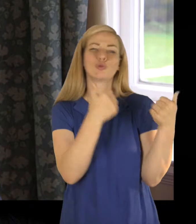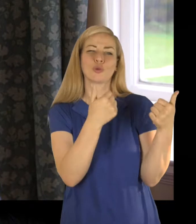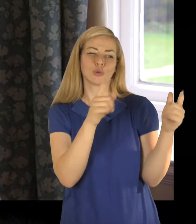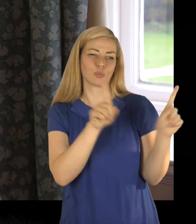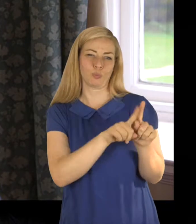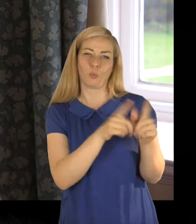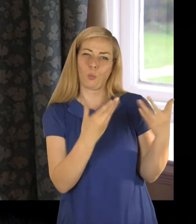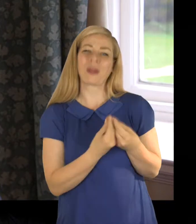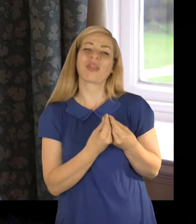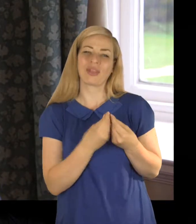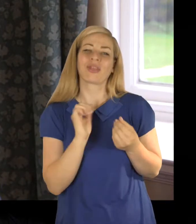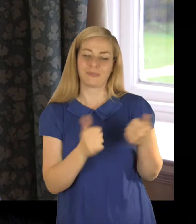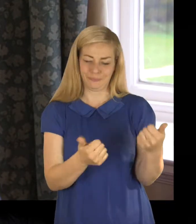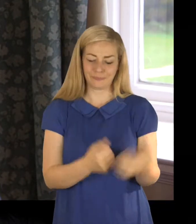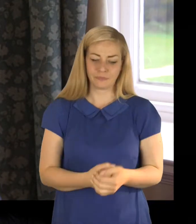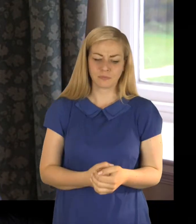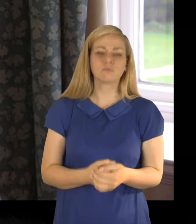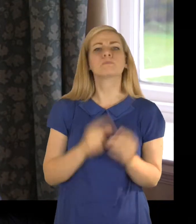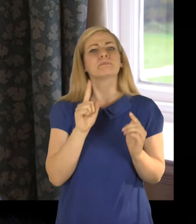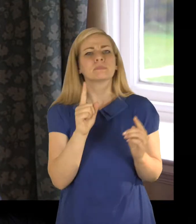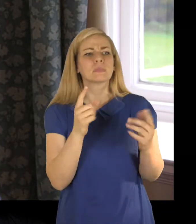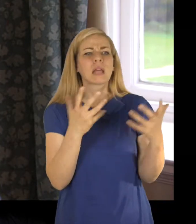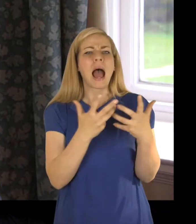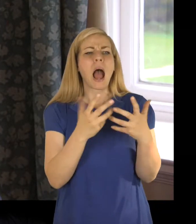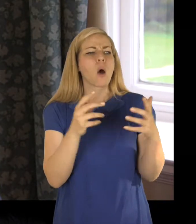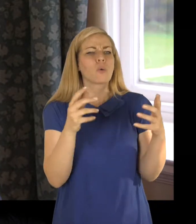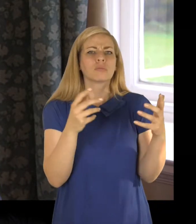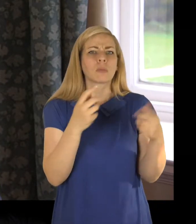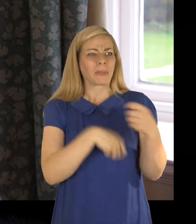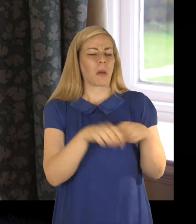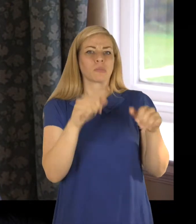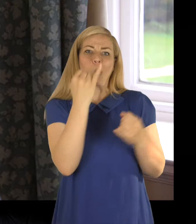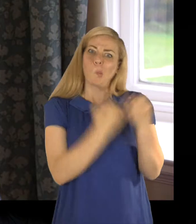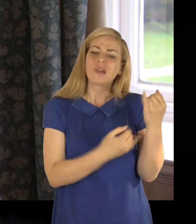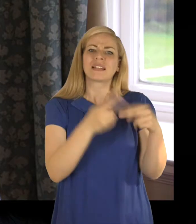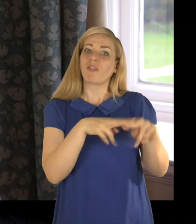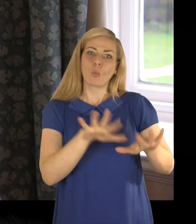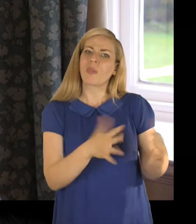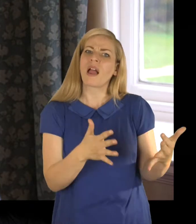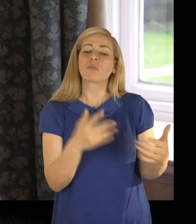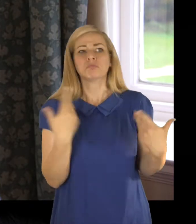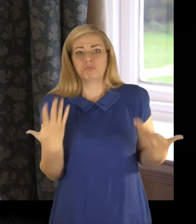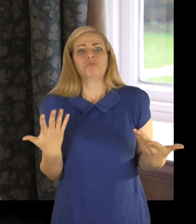Interviewer: How do you think it would have been more difficult? Daniel: A little bit difficult.